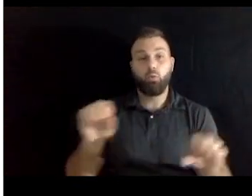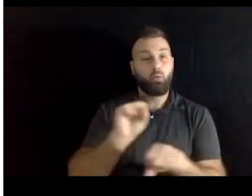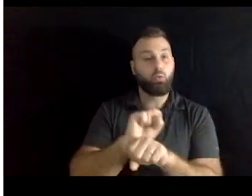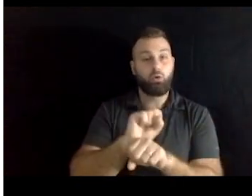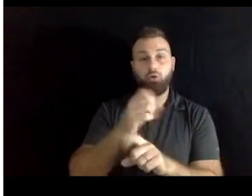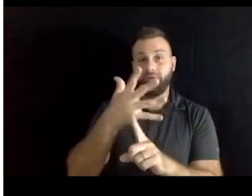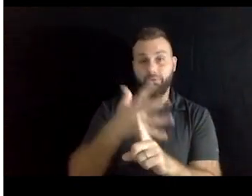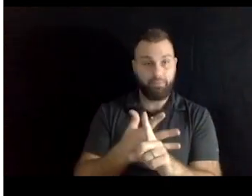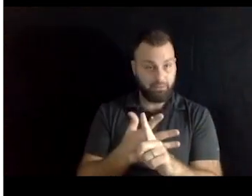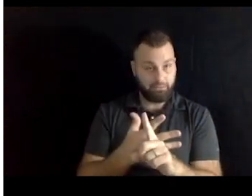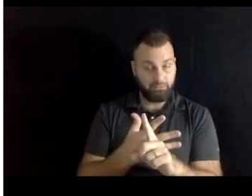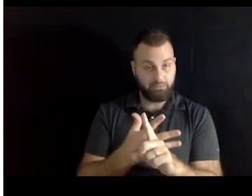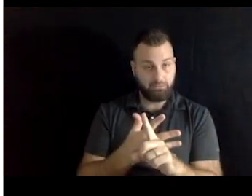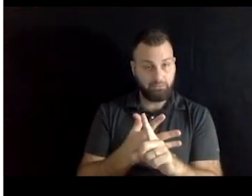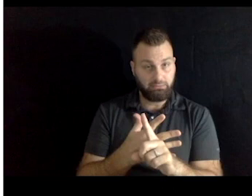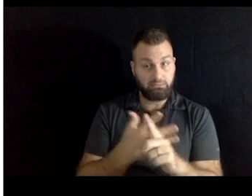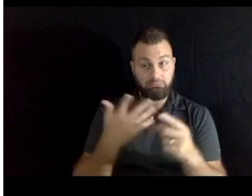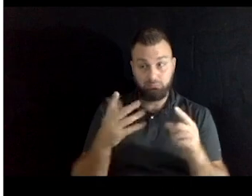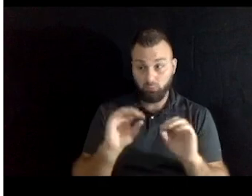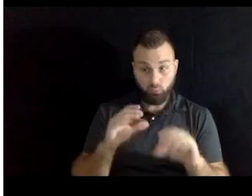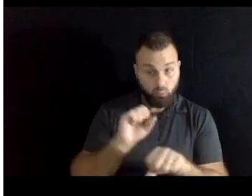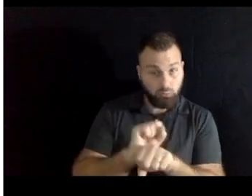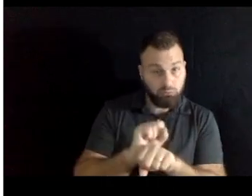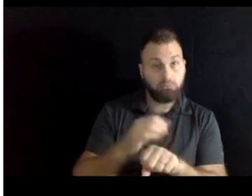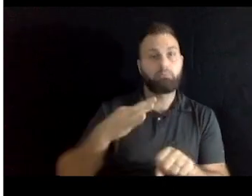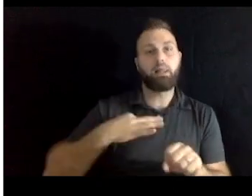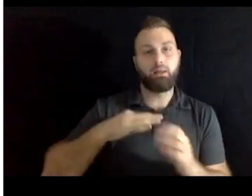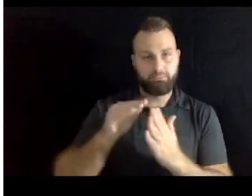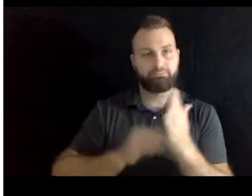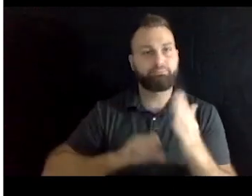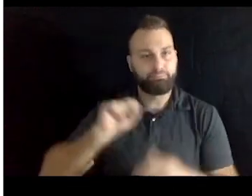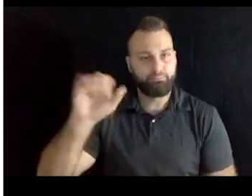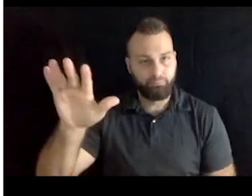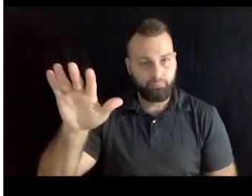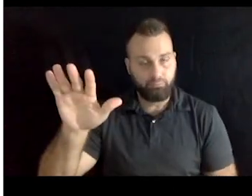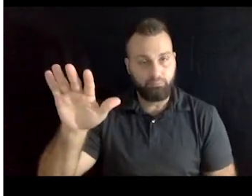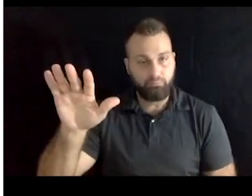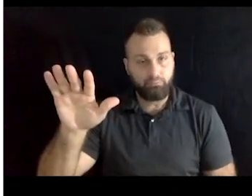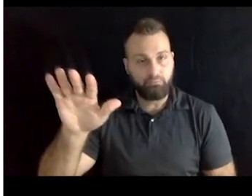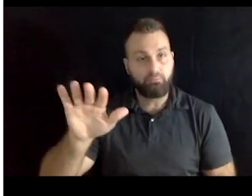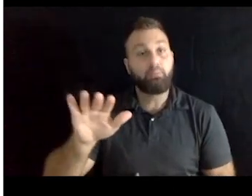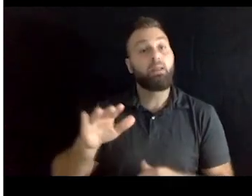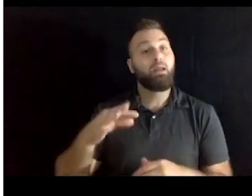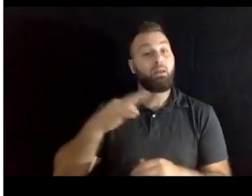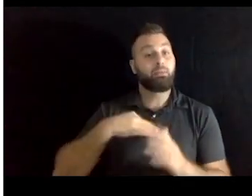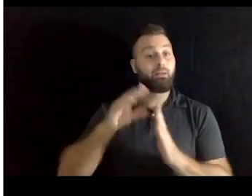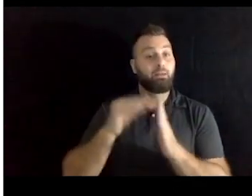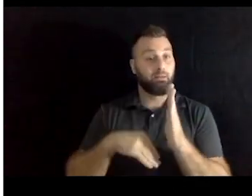months in order to apply. When you apply, the usually takes.